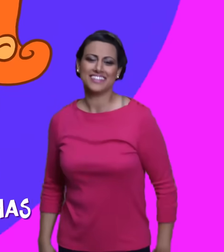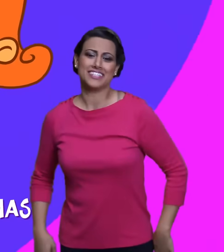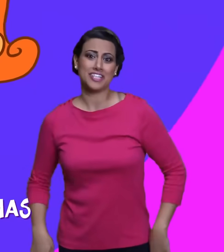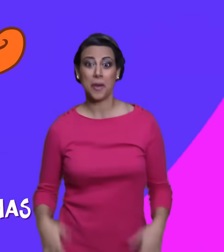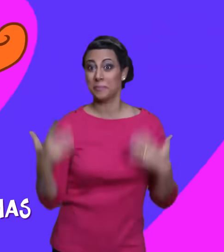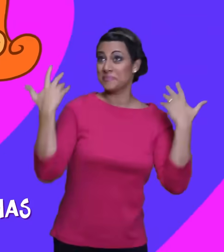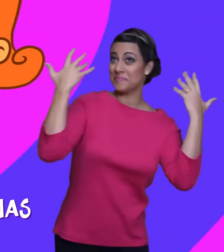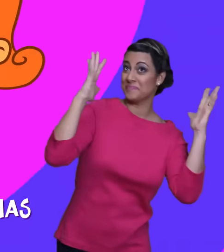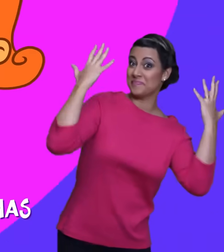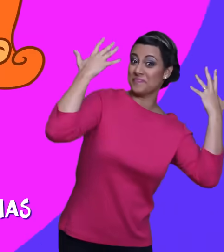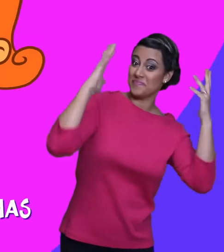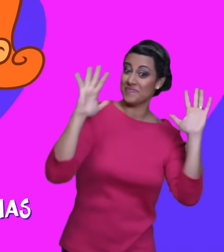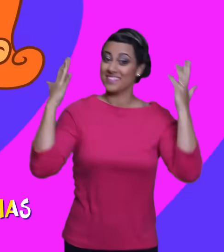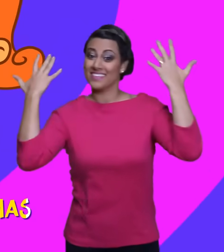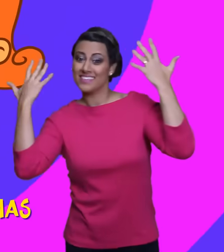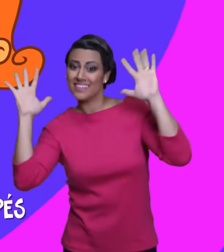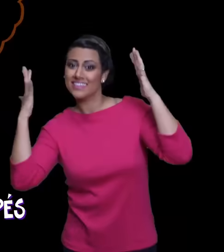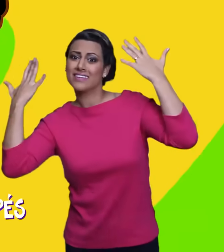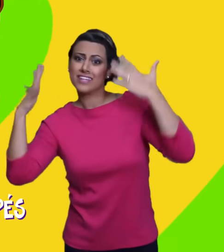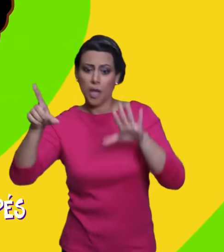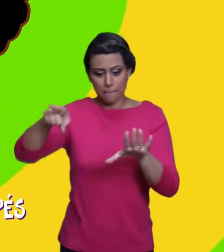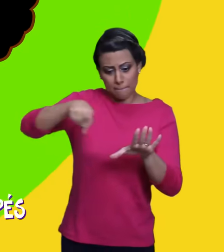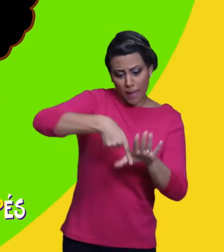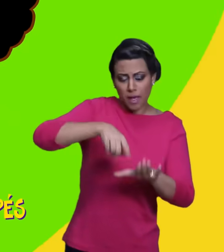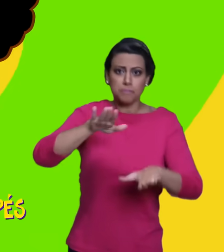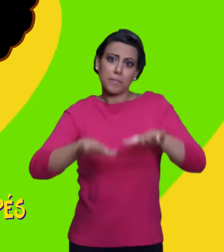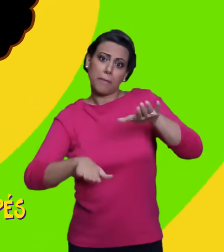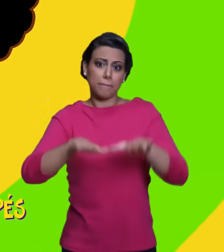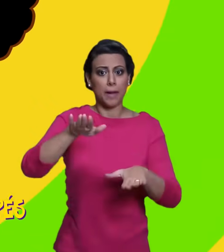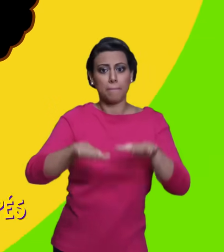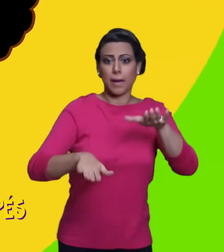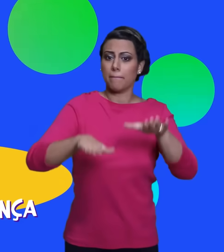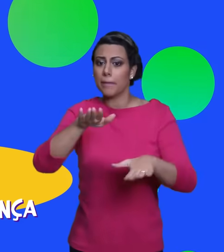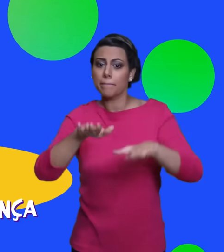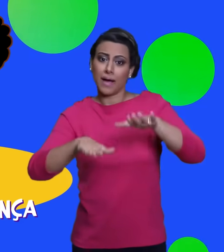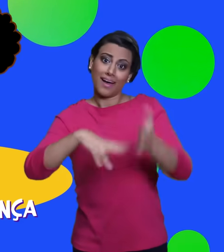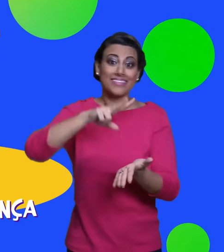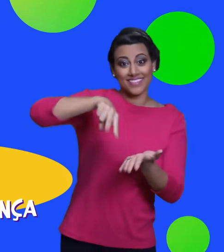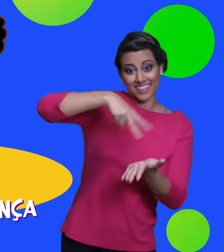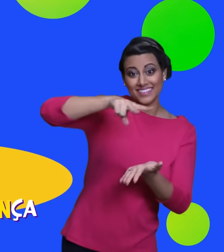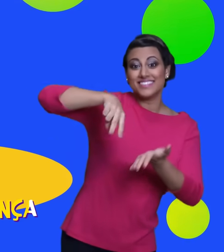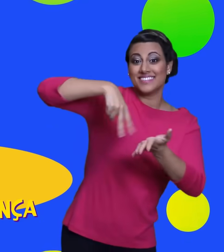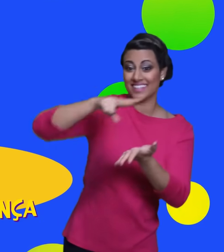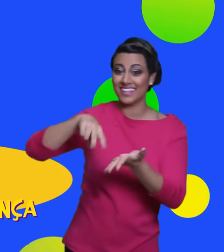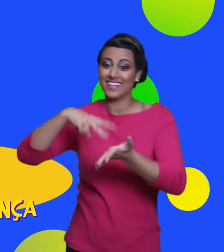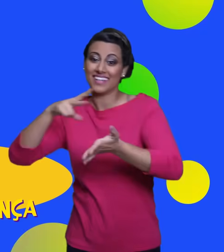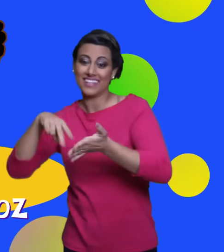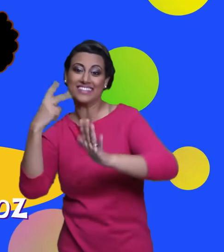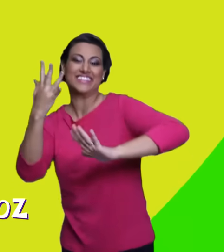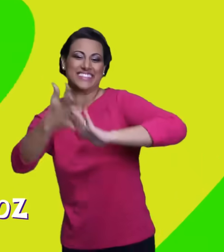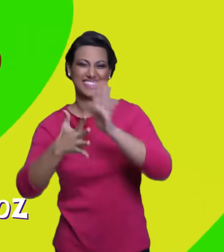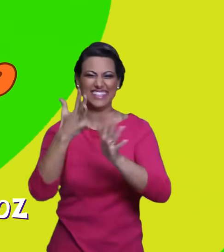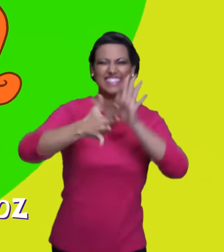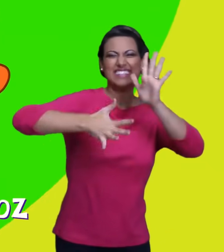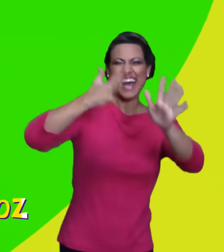CLAPING HIS FEET WITH MY DANCE WITH MY VOICE